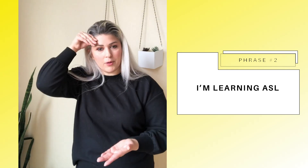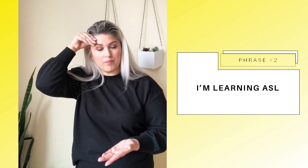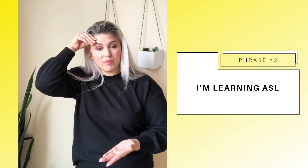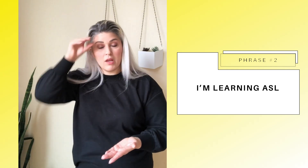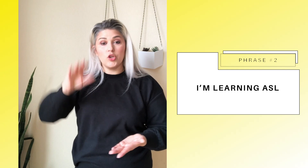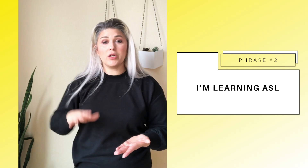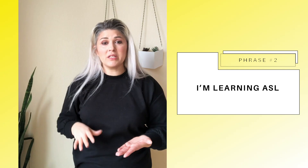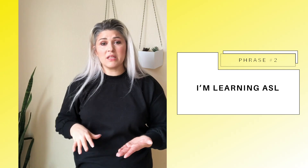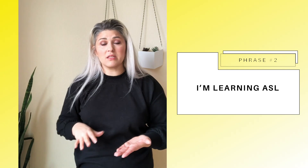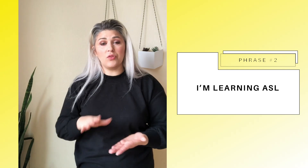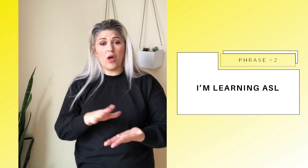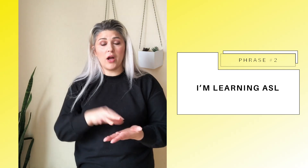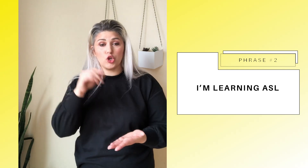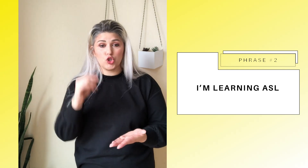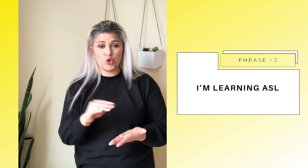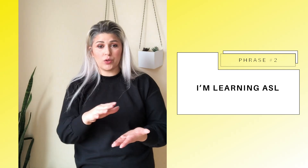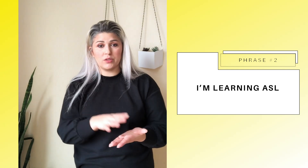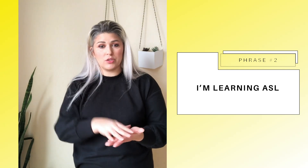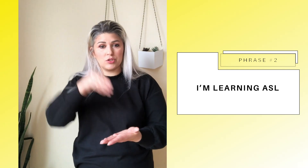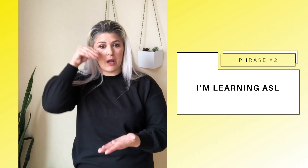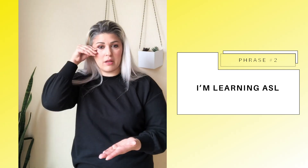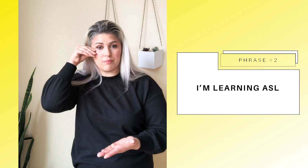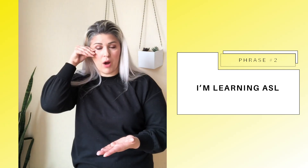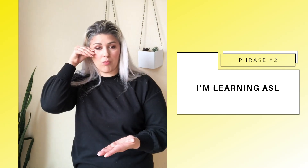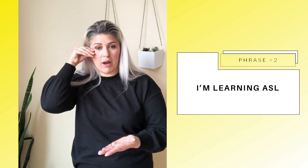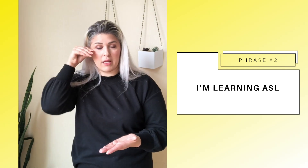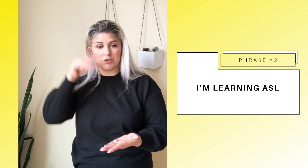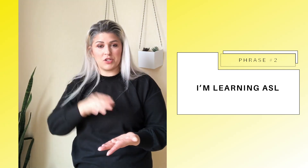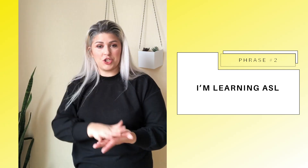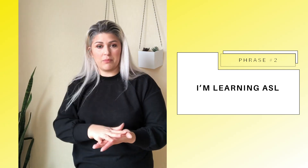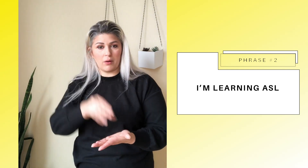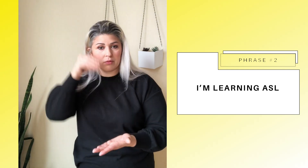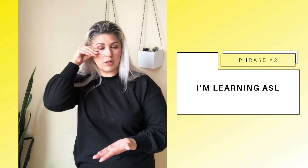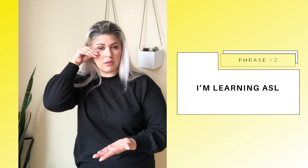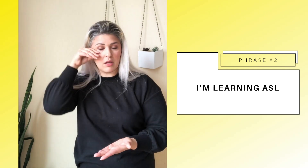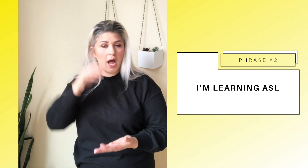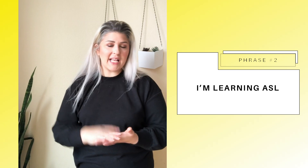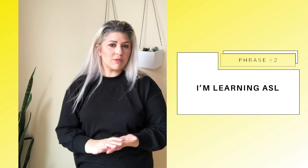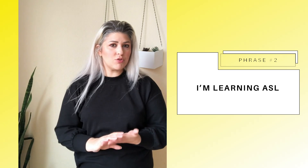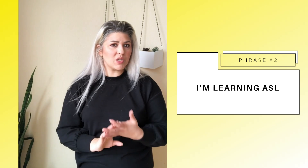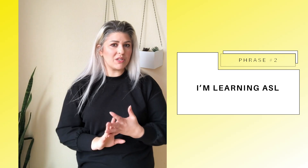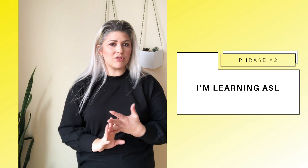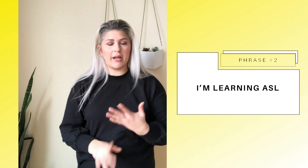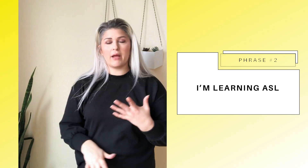boom, you're going to see this a lot shortened and is brought right here to the cheekbone. As we do some questions signing,